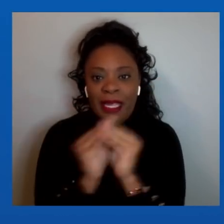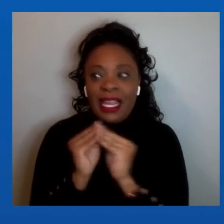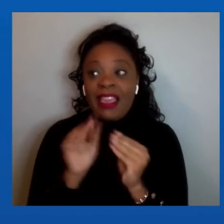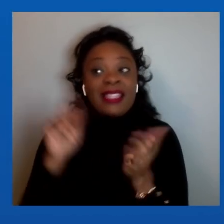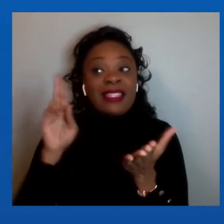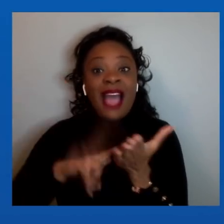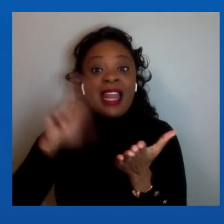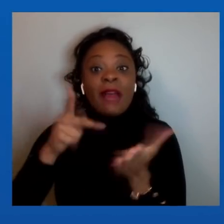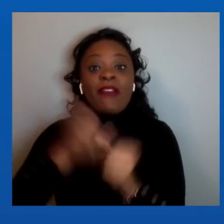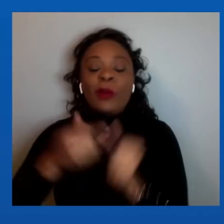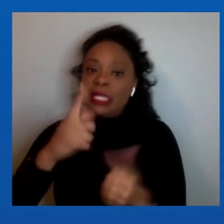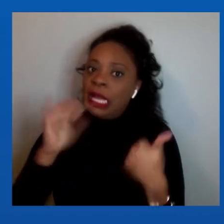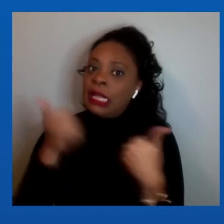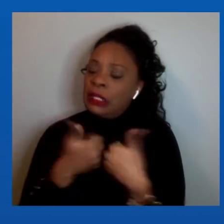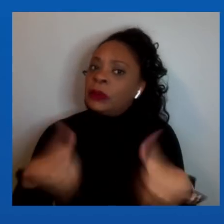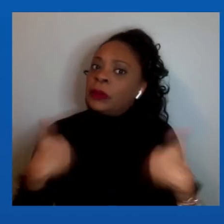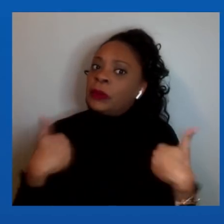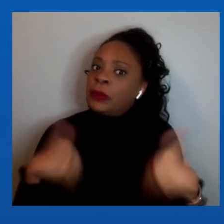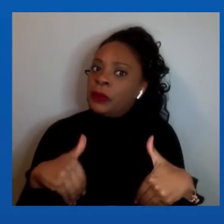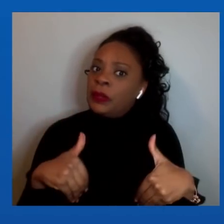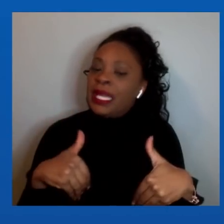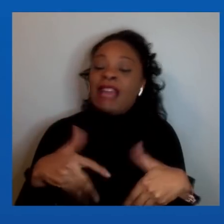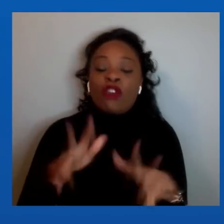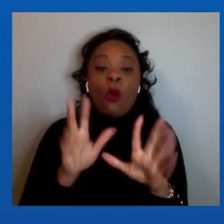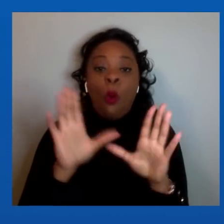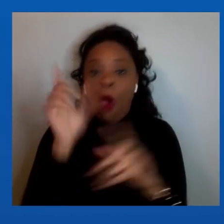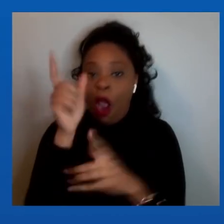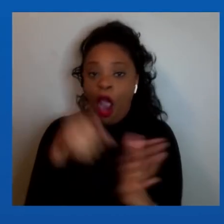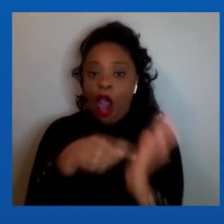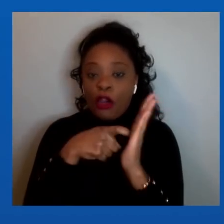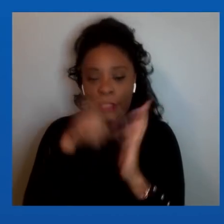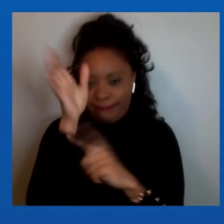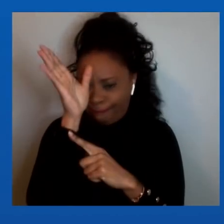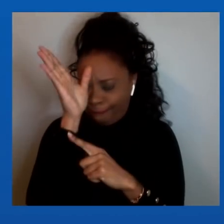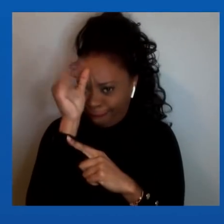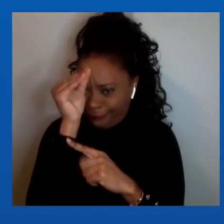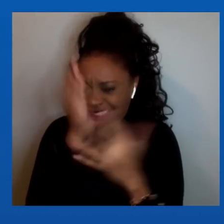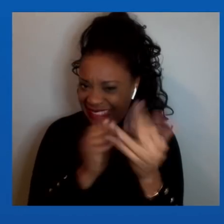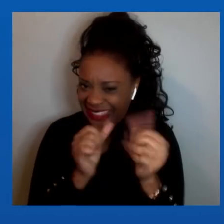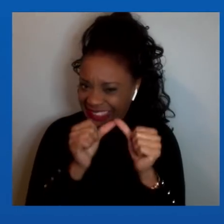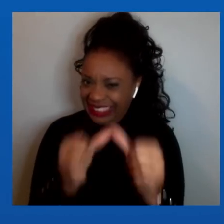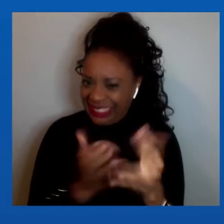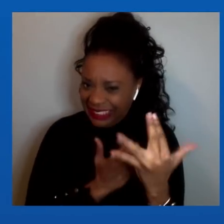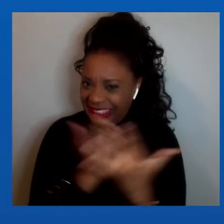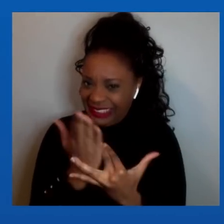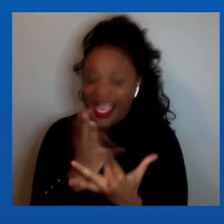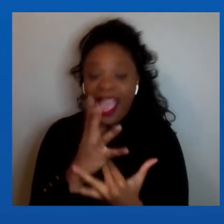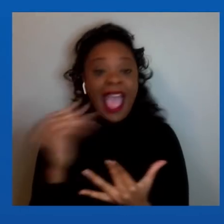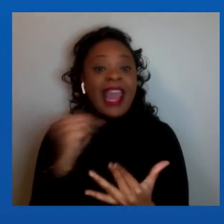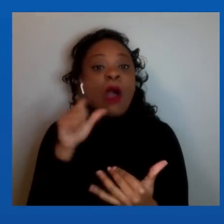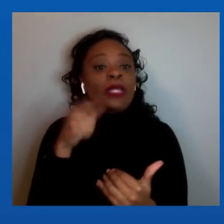that it requires perseverance and not only smart federal policies and additional funding,